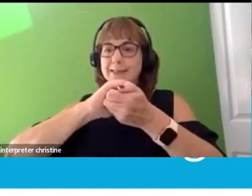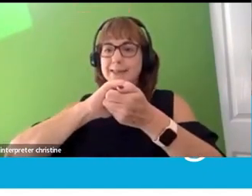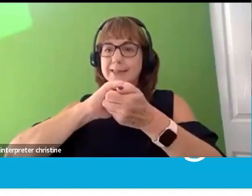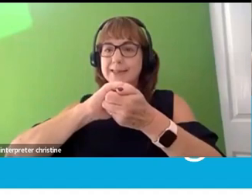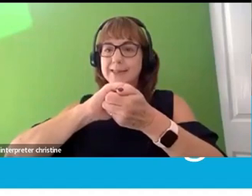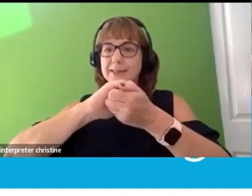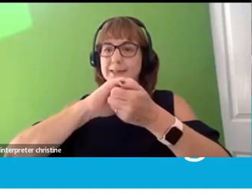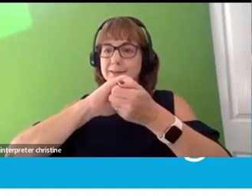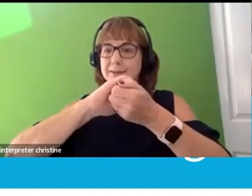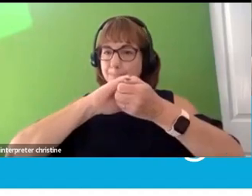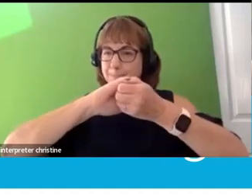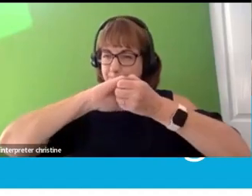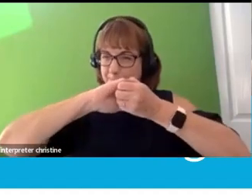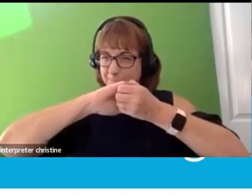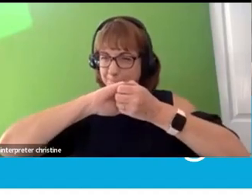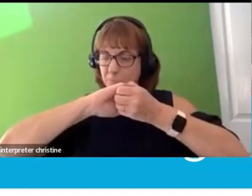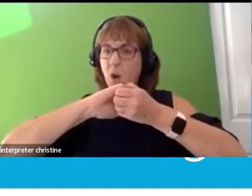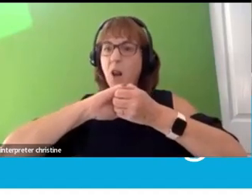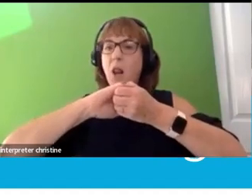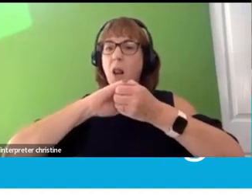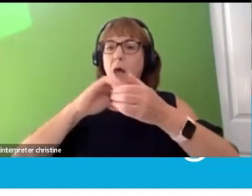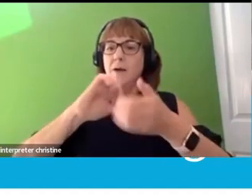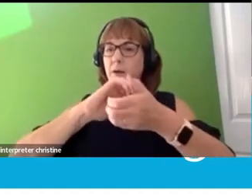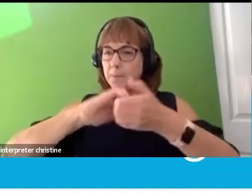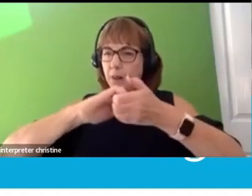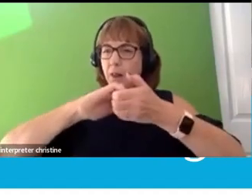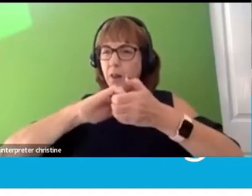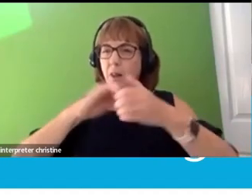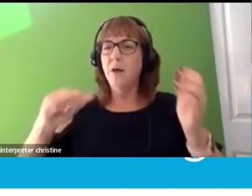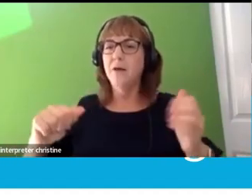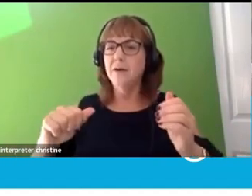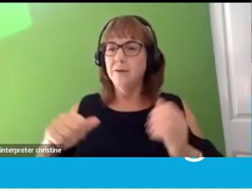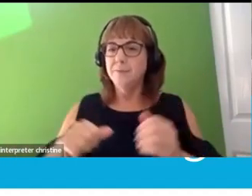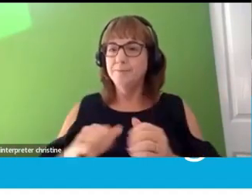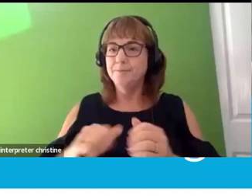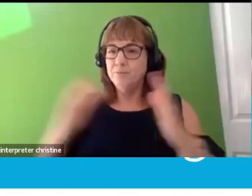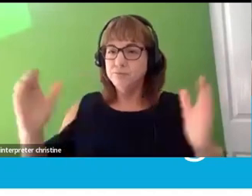pull them as hard as you can. If you're next to somebody, don't let go and hit them. I'm always